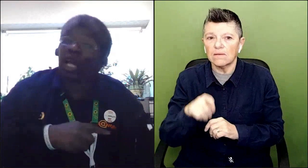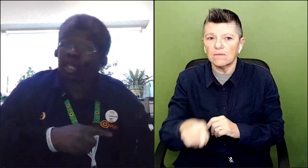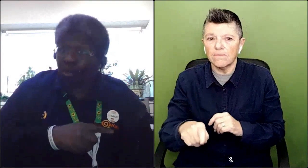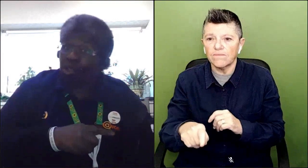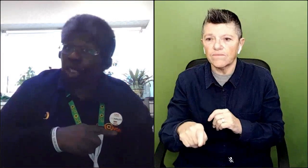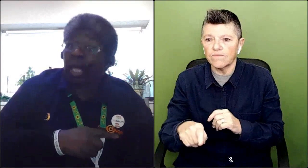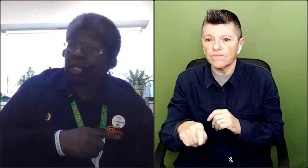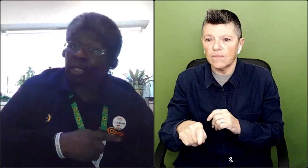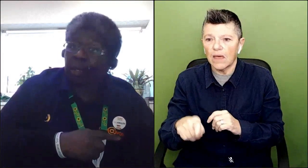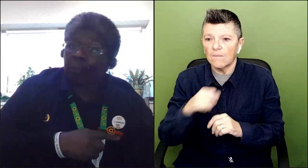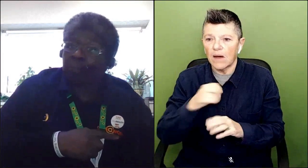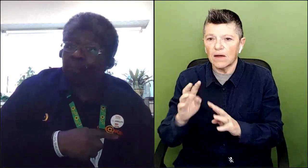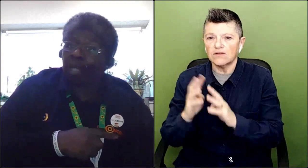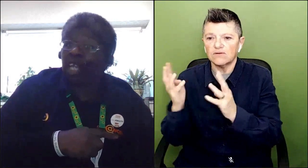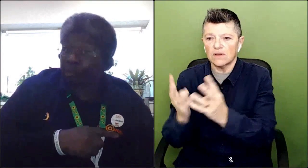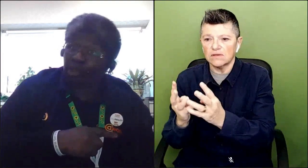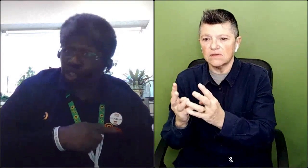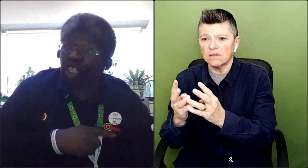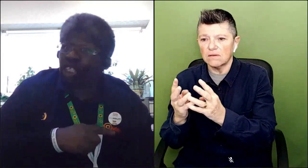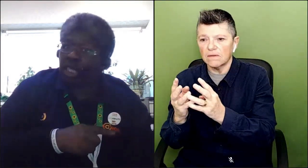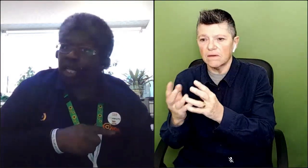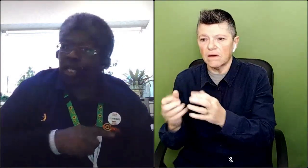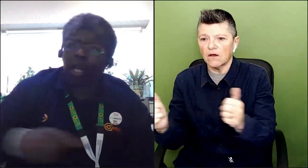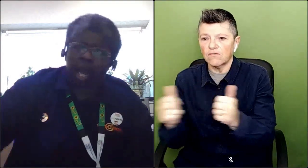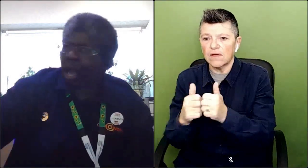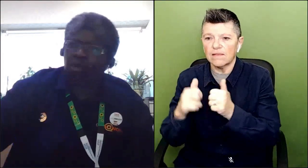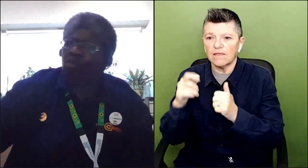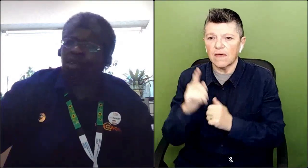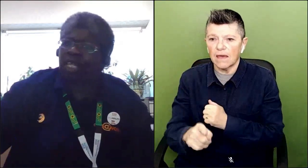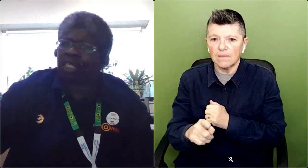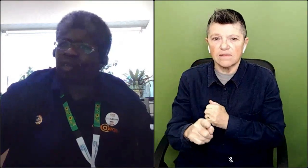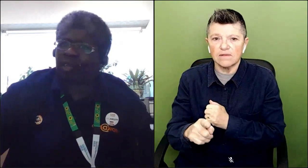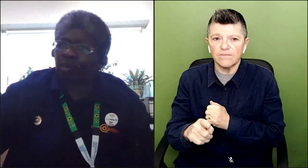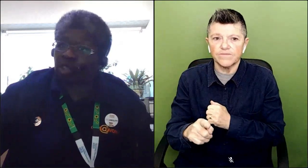[Indiscernible] signed up to that, and that's because she said I'm not ready to give up